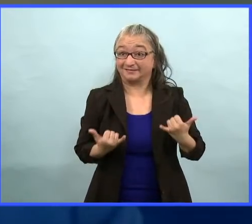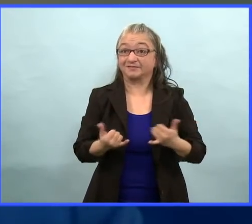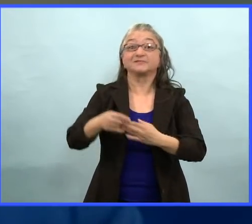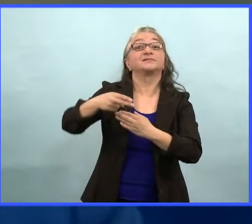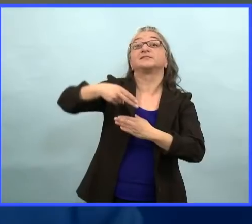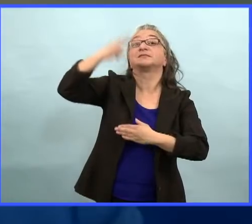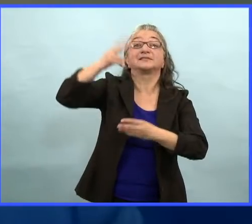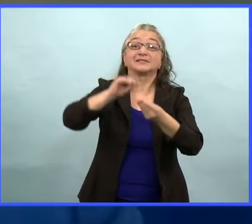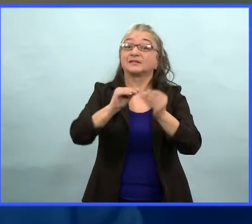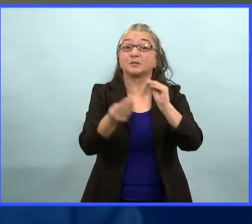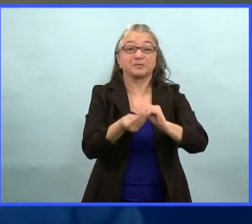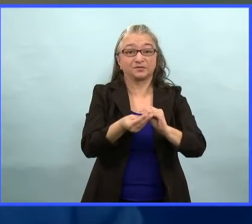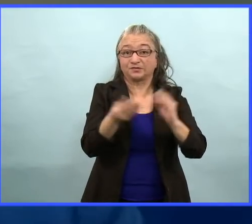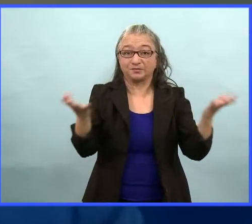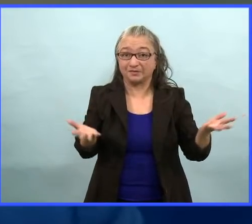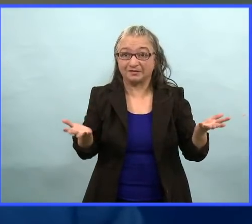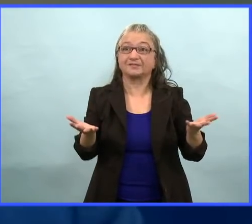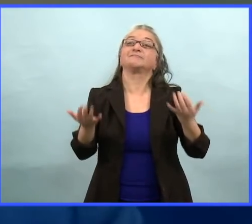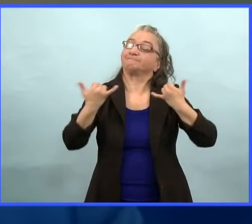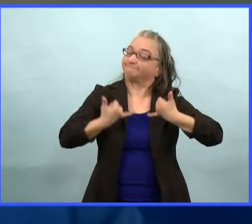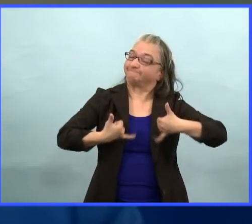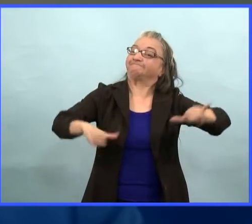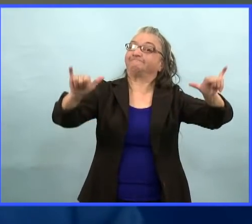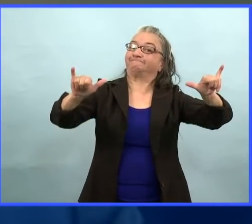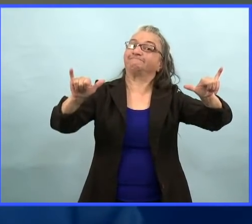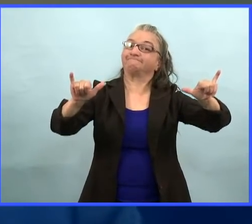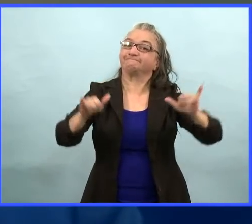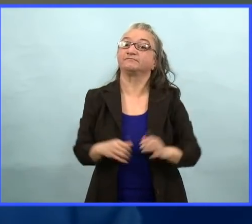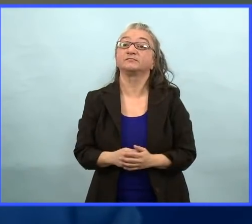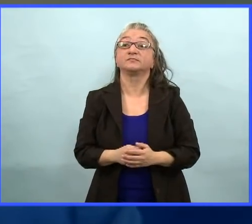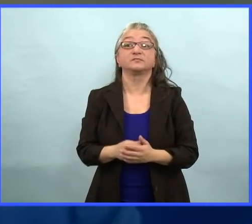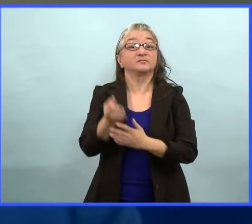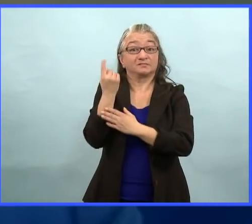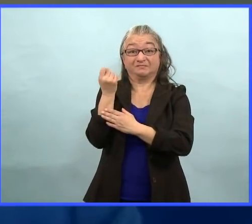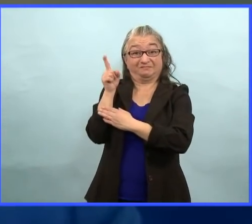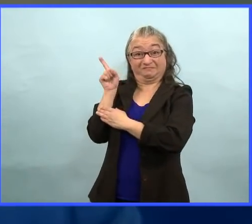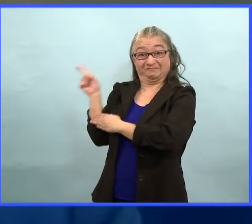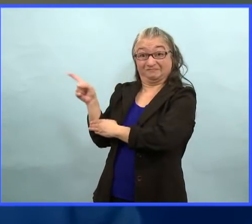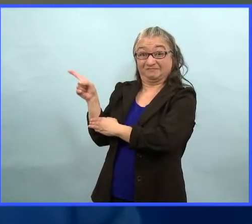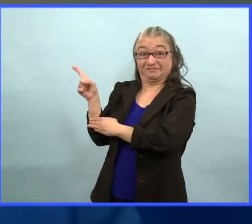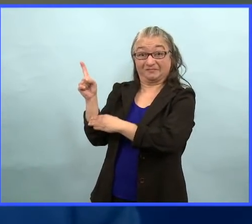patients in hospital who aren't necessarily there for treatment related to their coveted infection